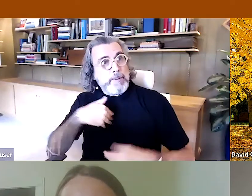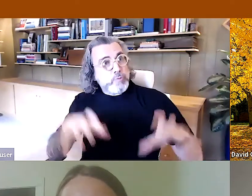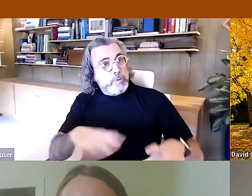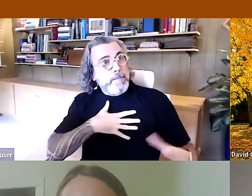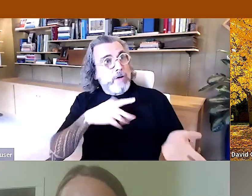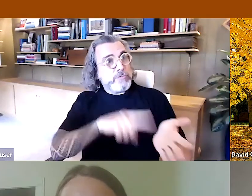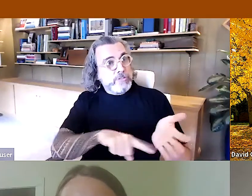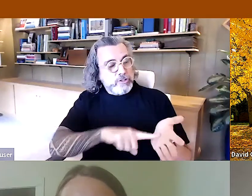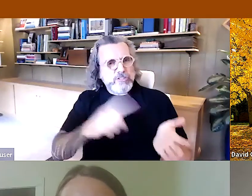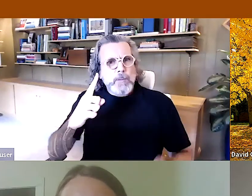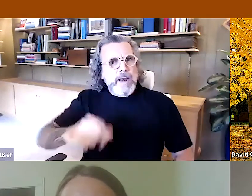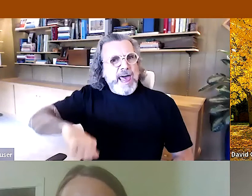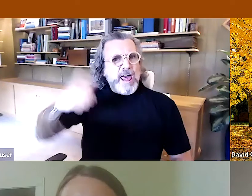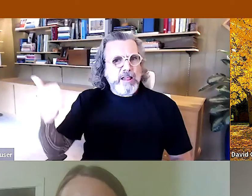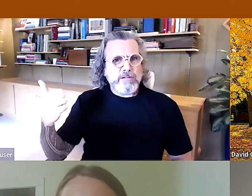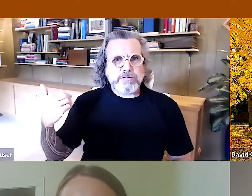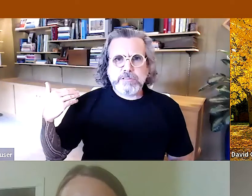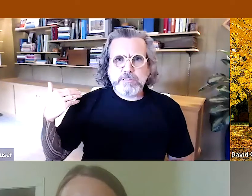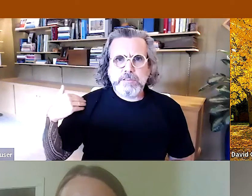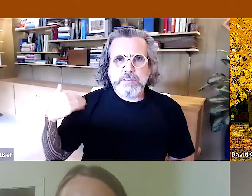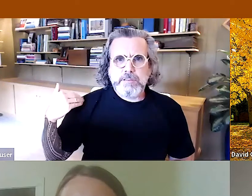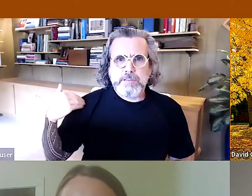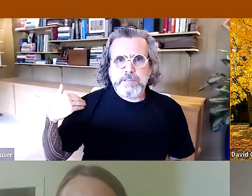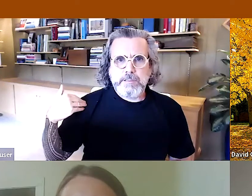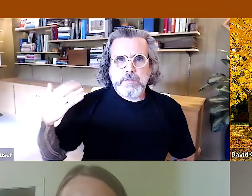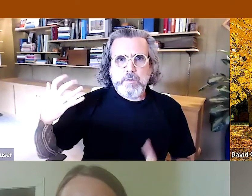there may be a subcontract that you could receive.